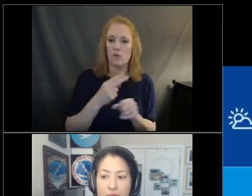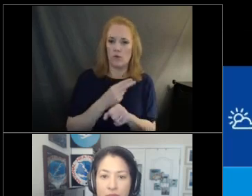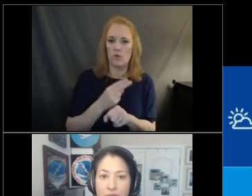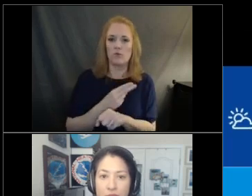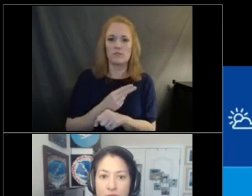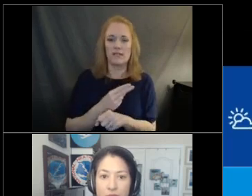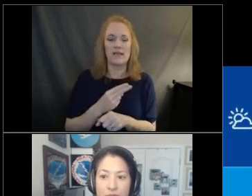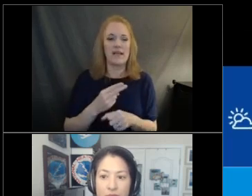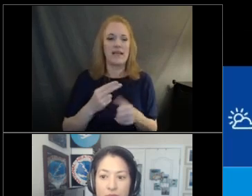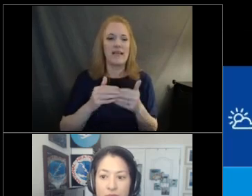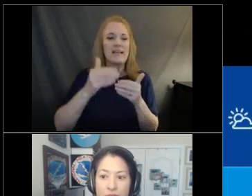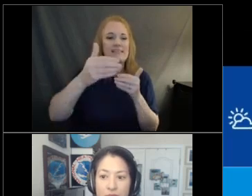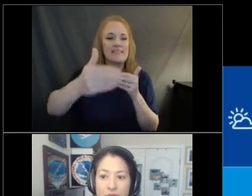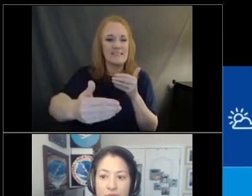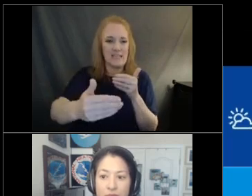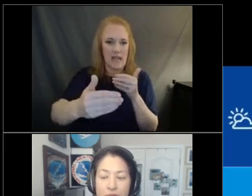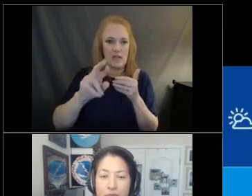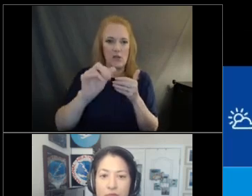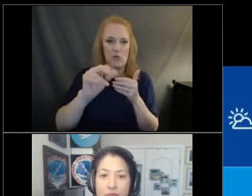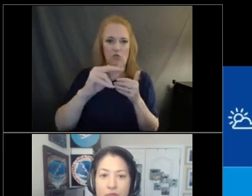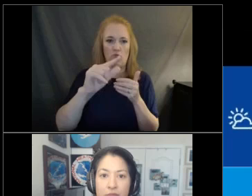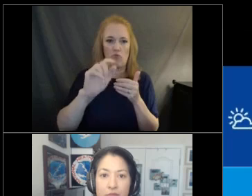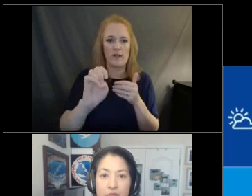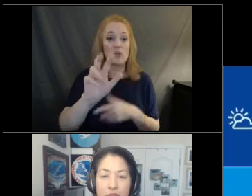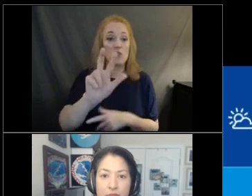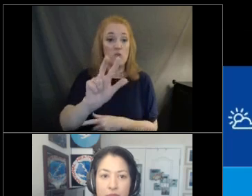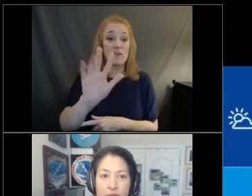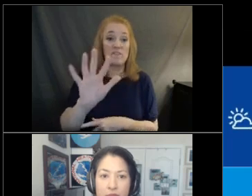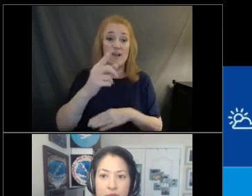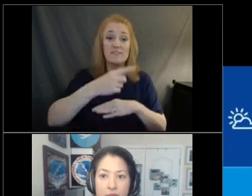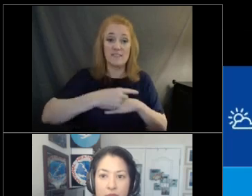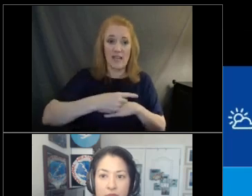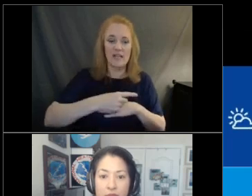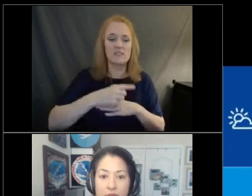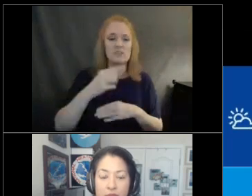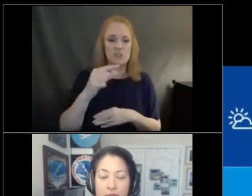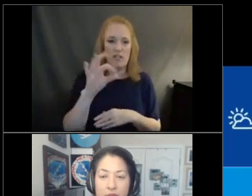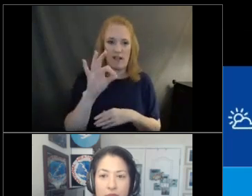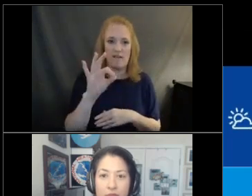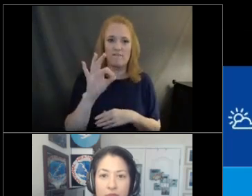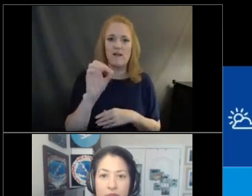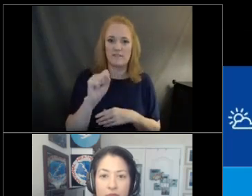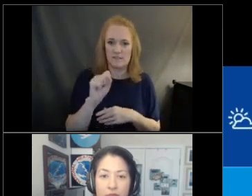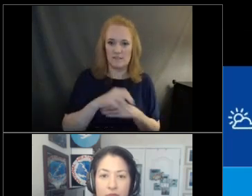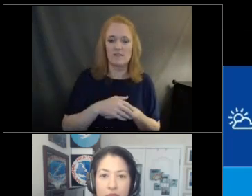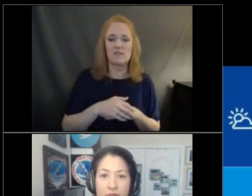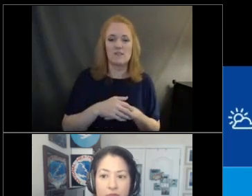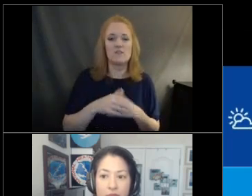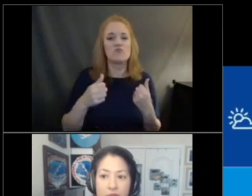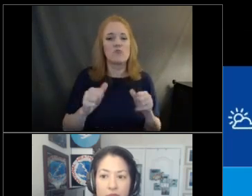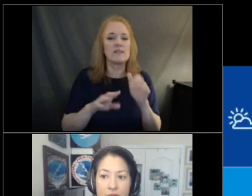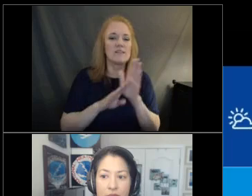range GFS runs that go out to 35 days or so to develop similar heat products,